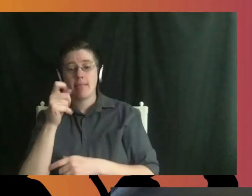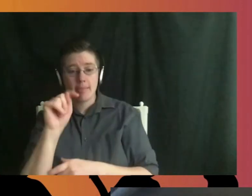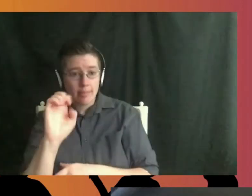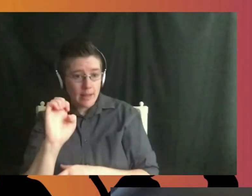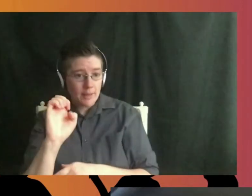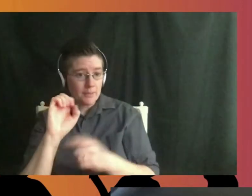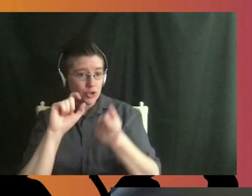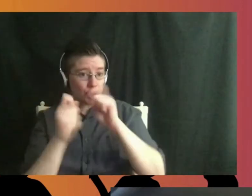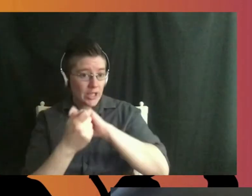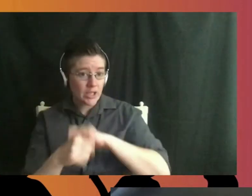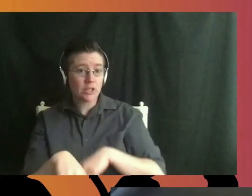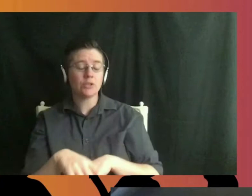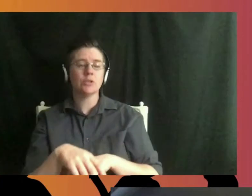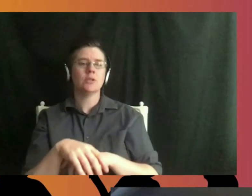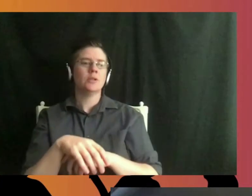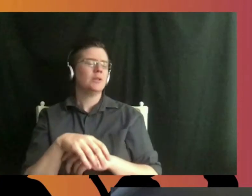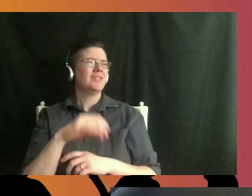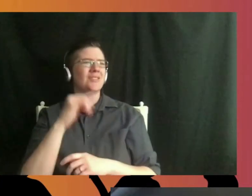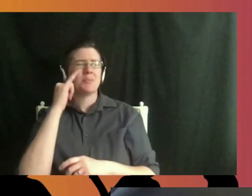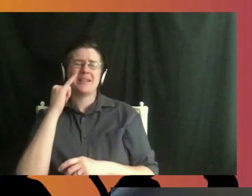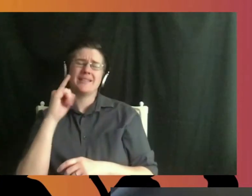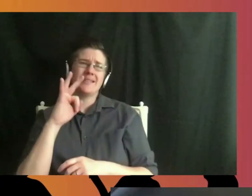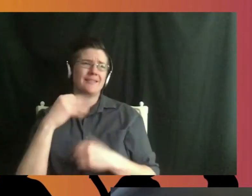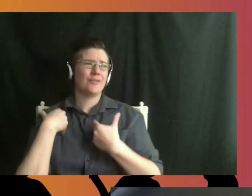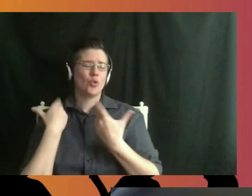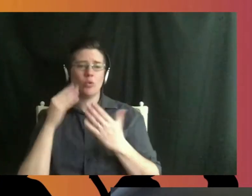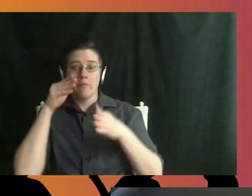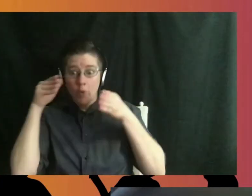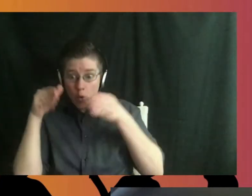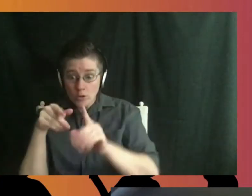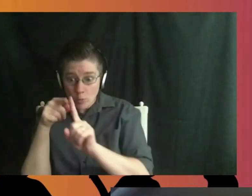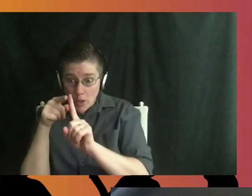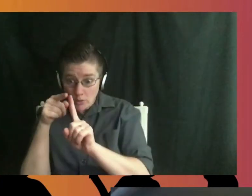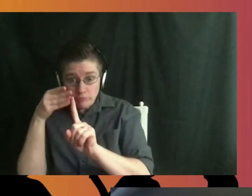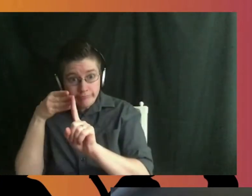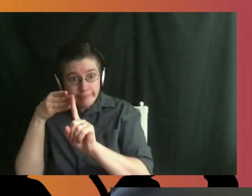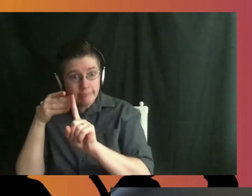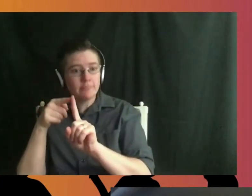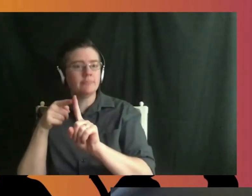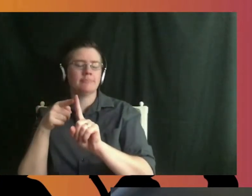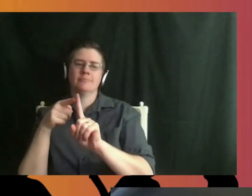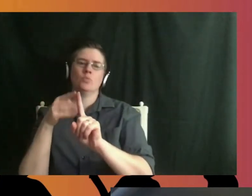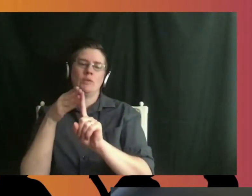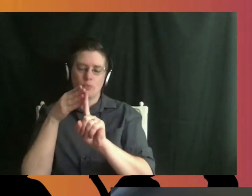subject because if we're being honest there's many things that affect our daily lives yep